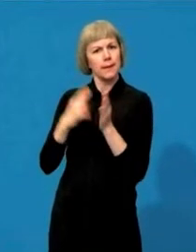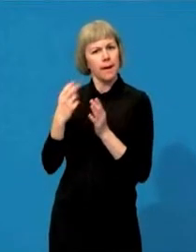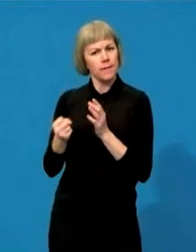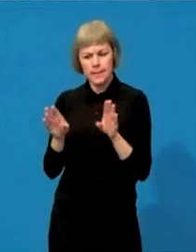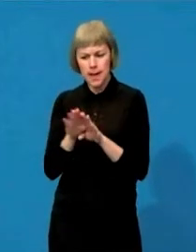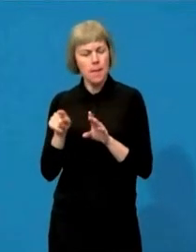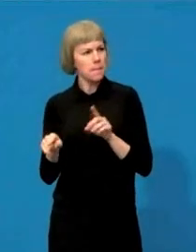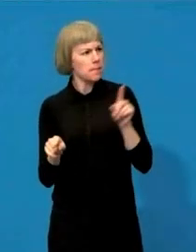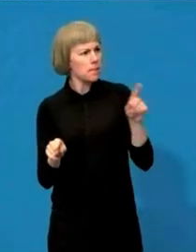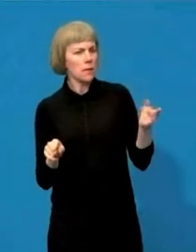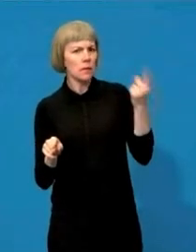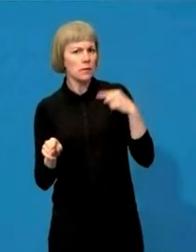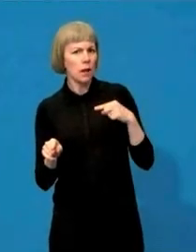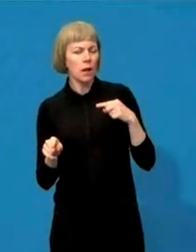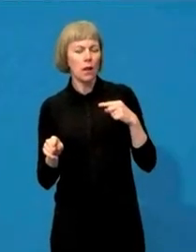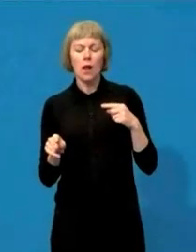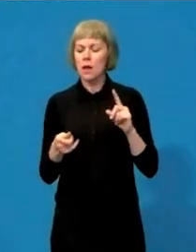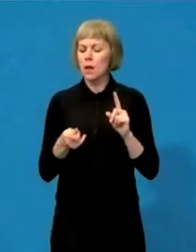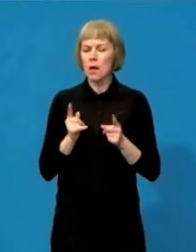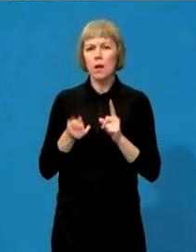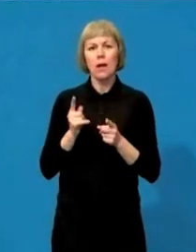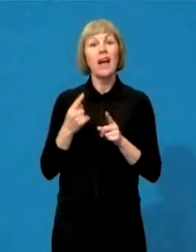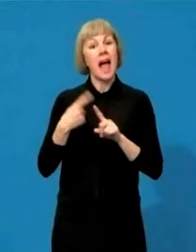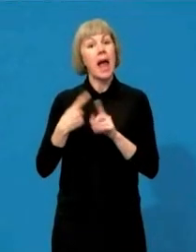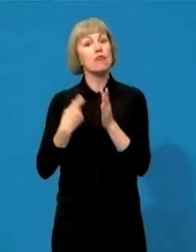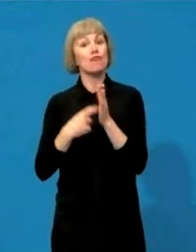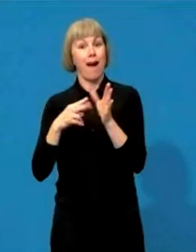know, Rani." She was displaying the same sort of behaviours.